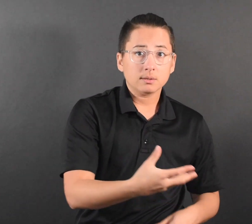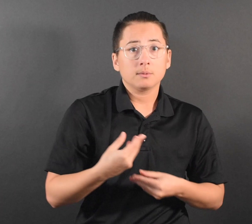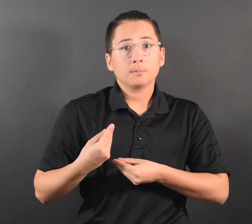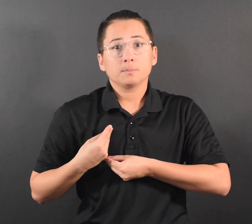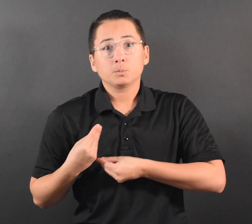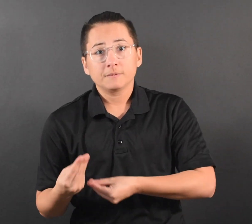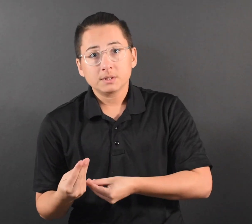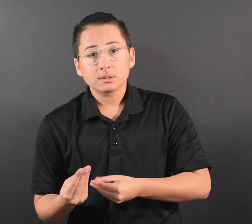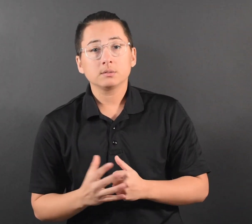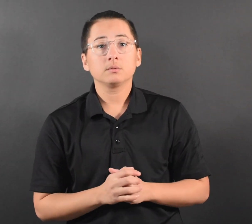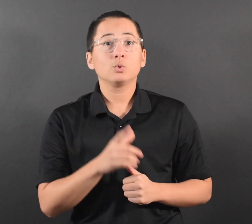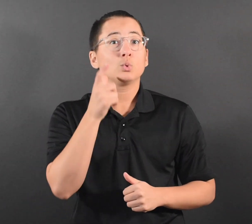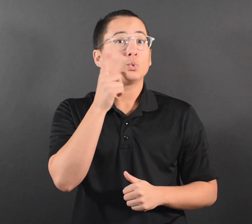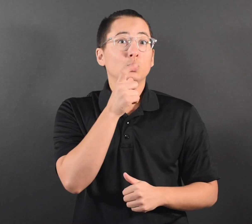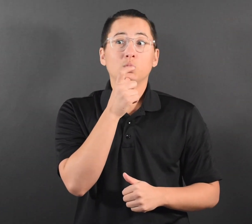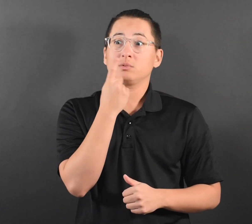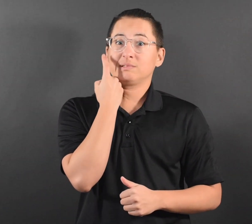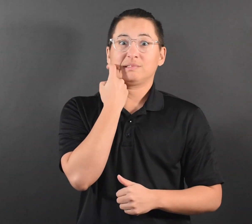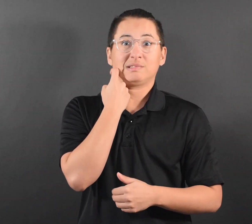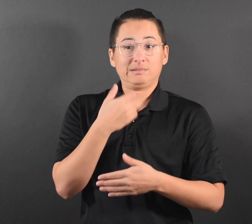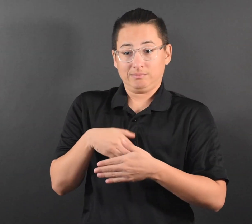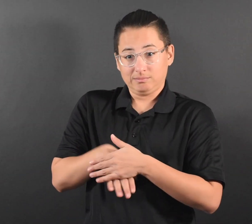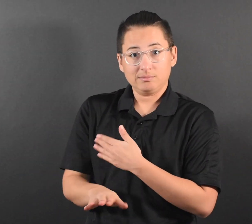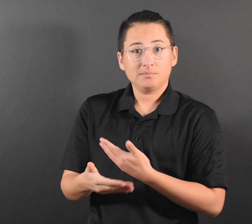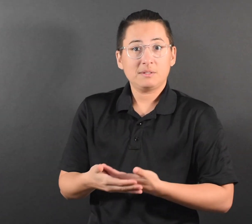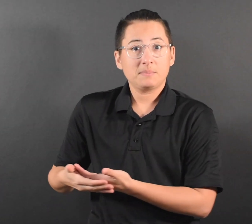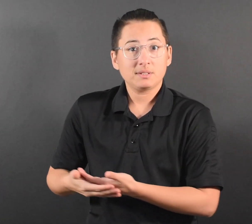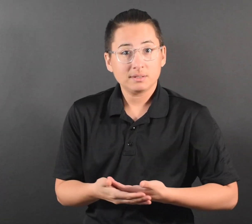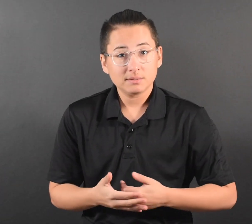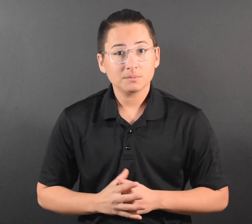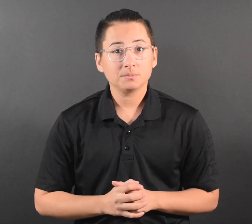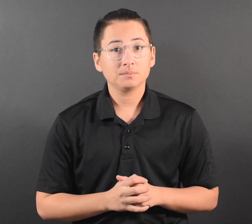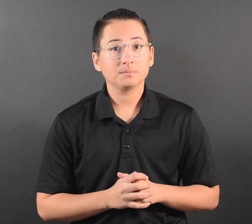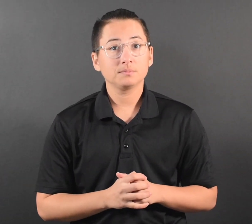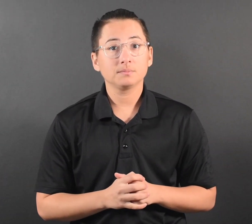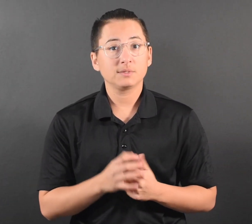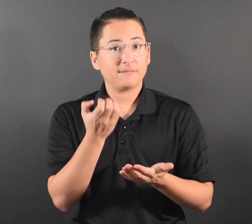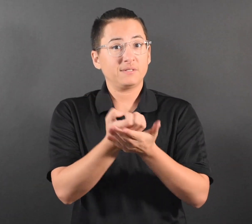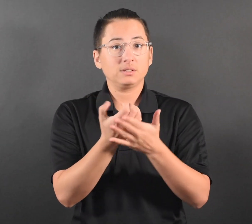recommended for people who are pregnant or breastfeeding, or who recently had a baby.